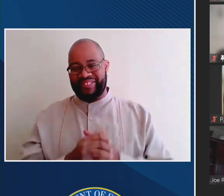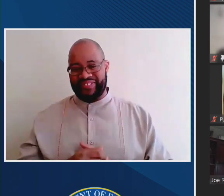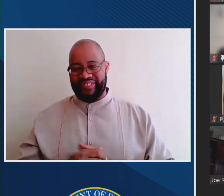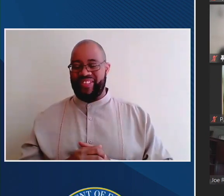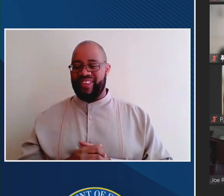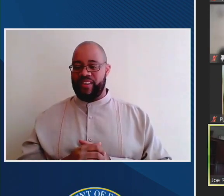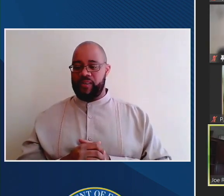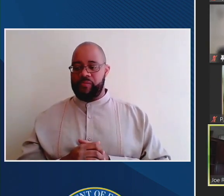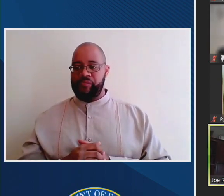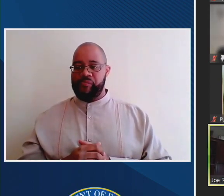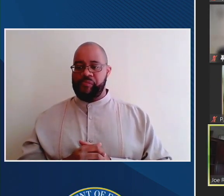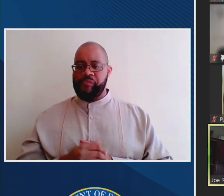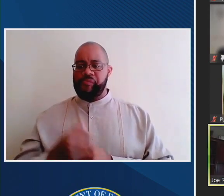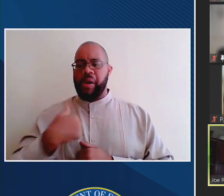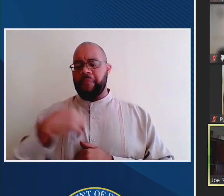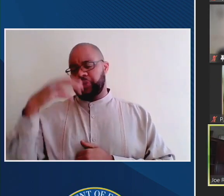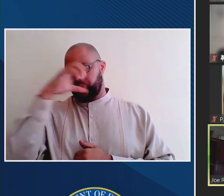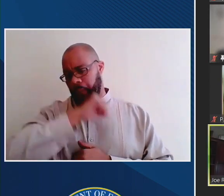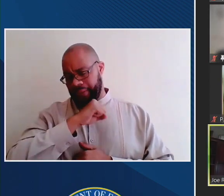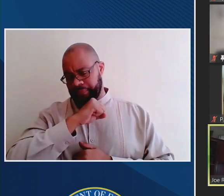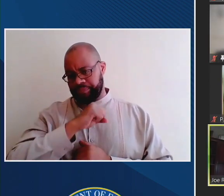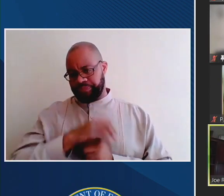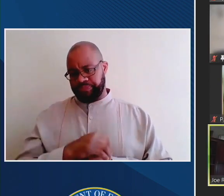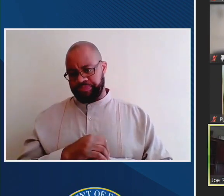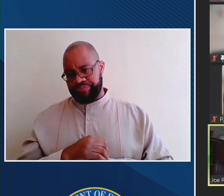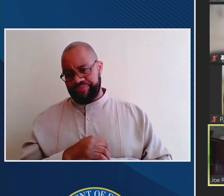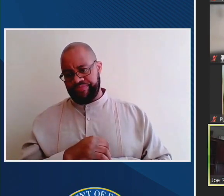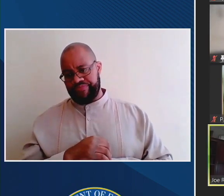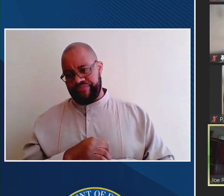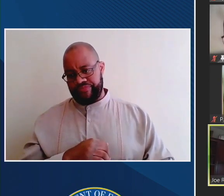So I'm assuming this appears to be an